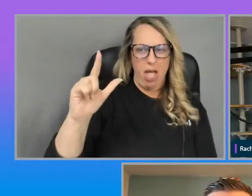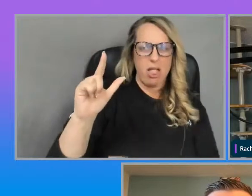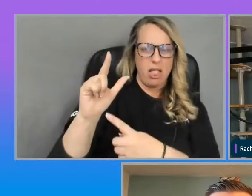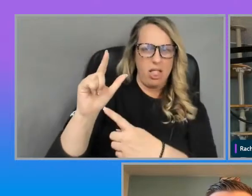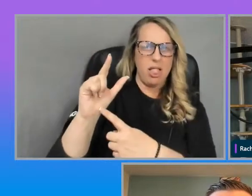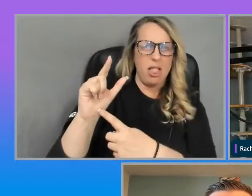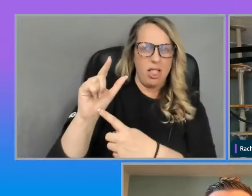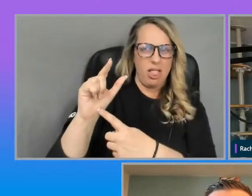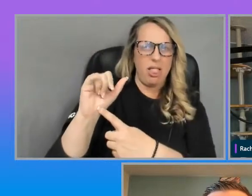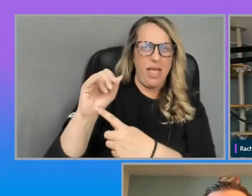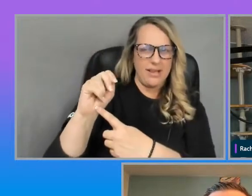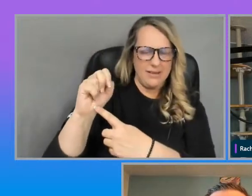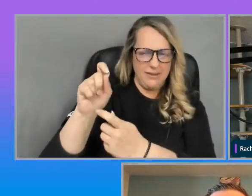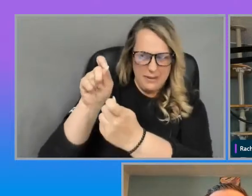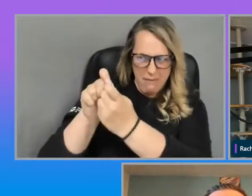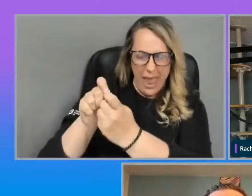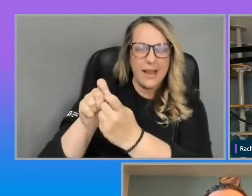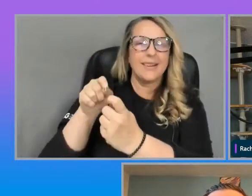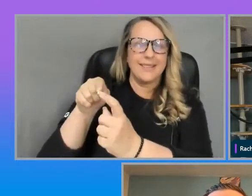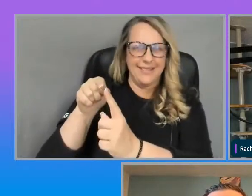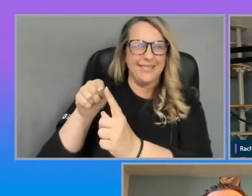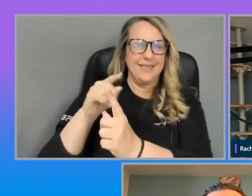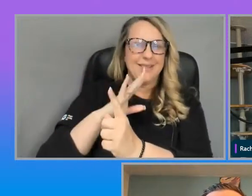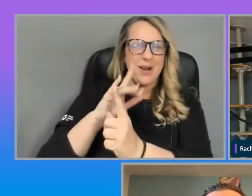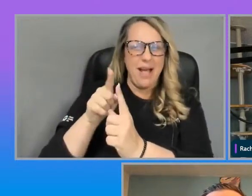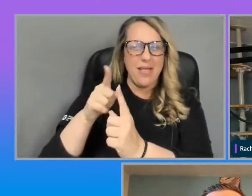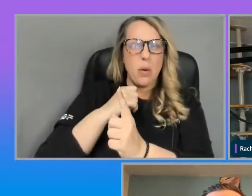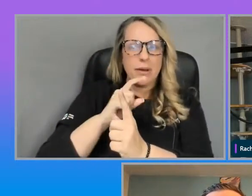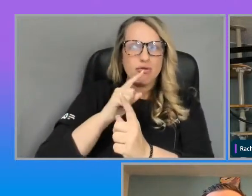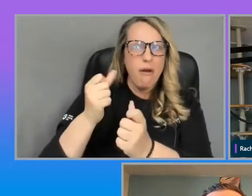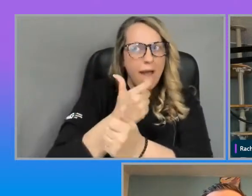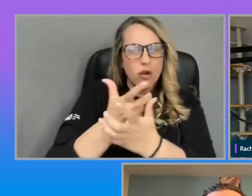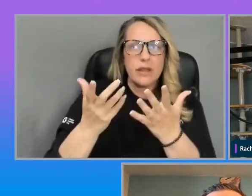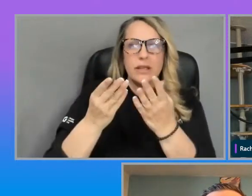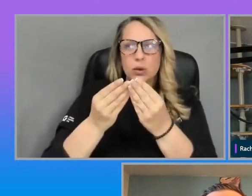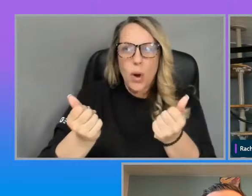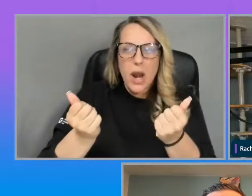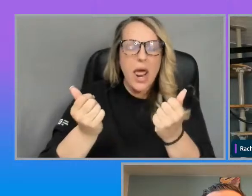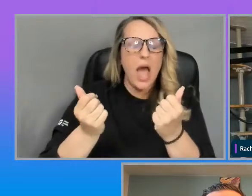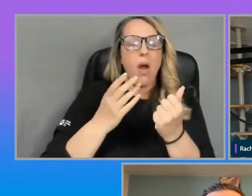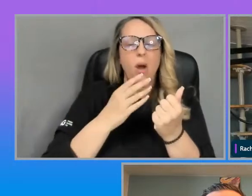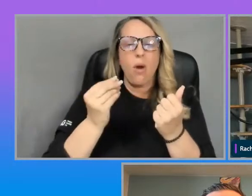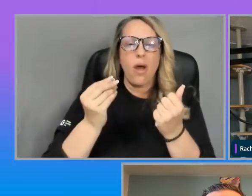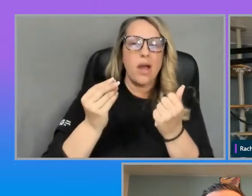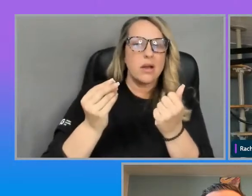spec for this. It's kind of waiting for making sure